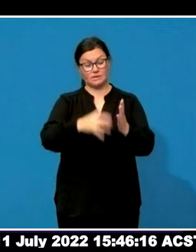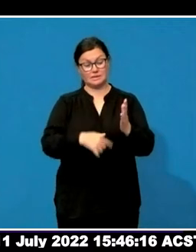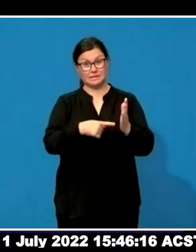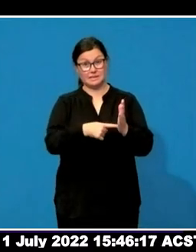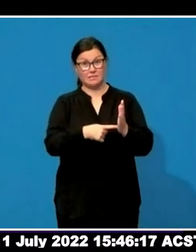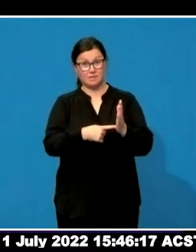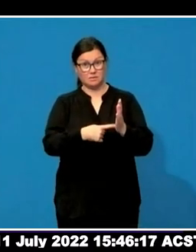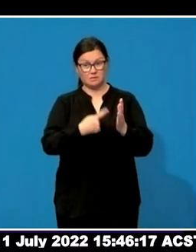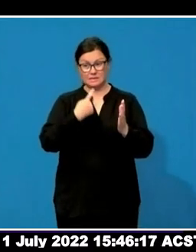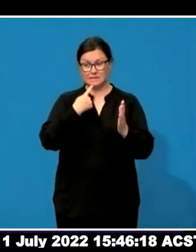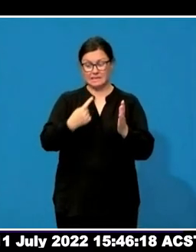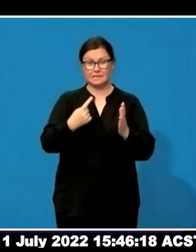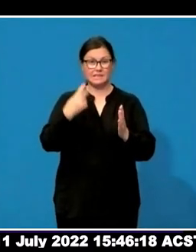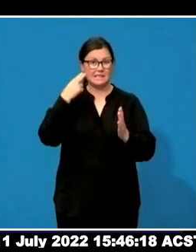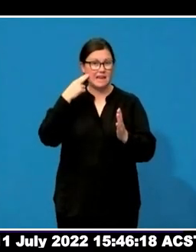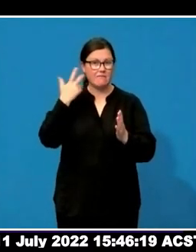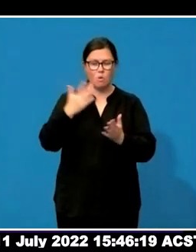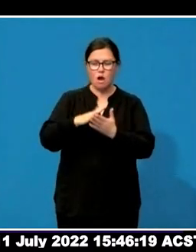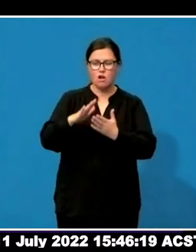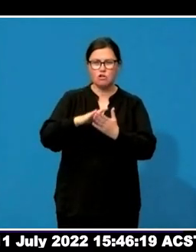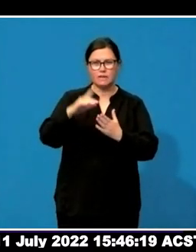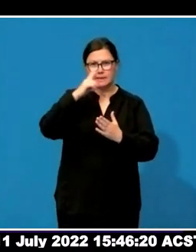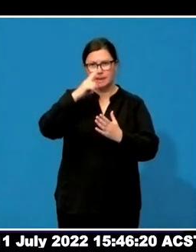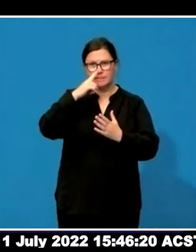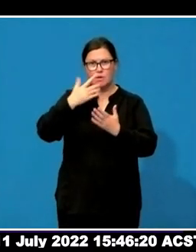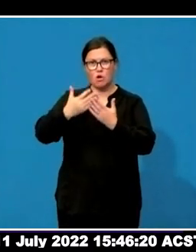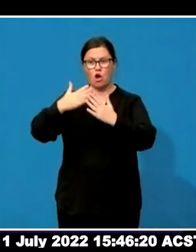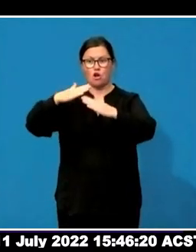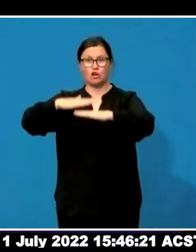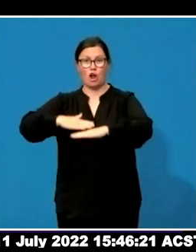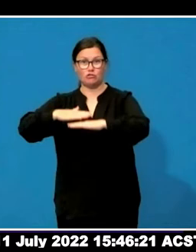on country often have to come into the urban areas for treatment - health treatment.